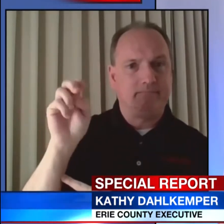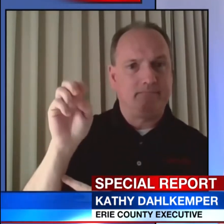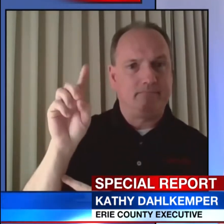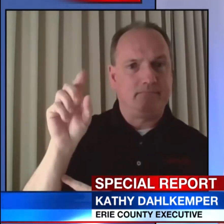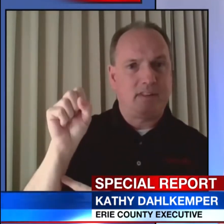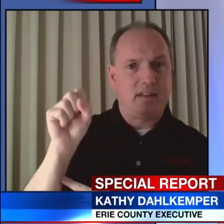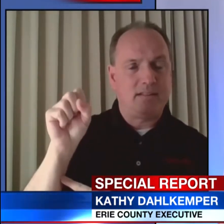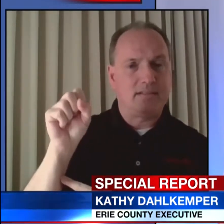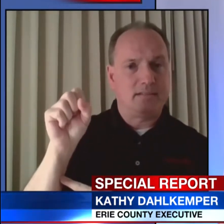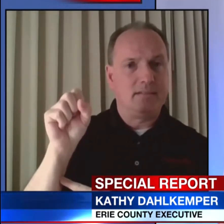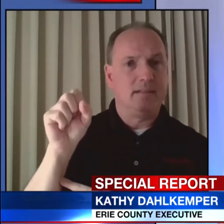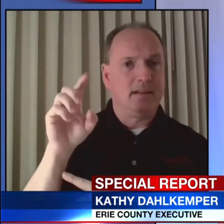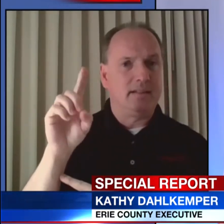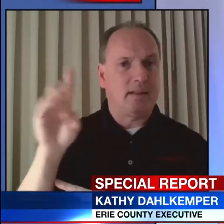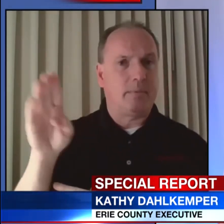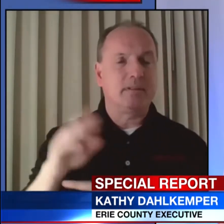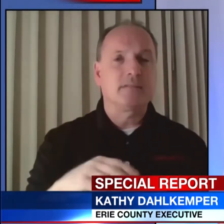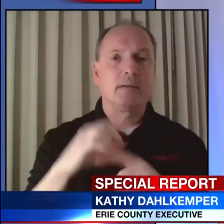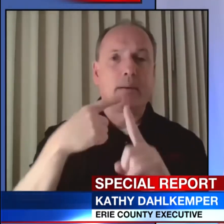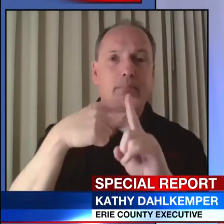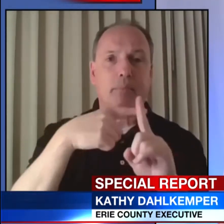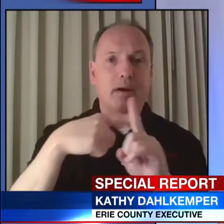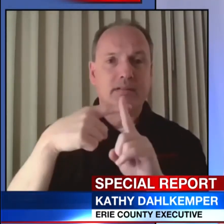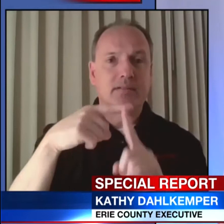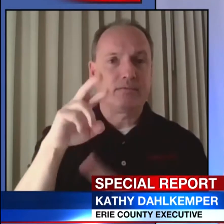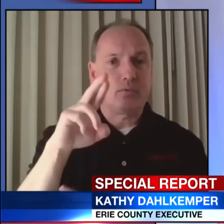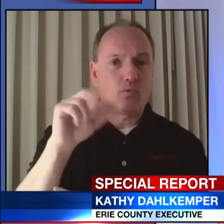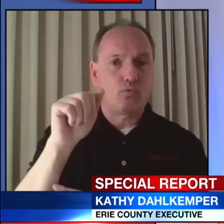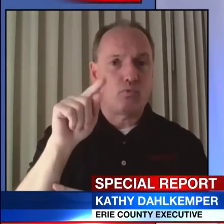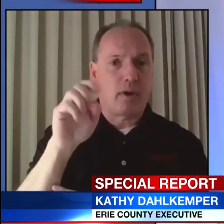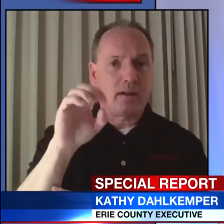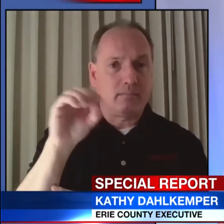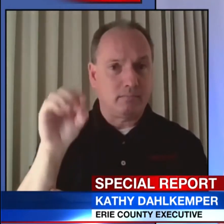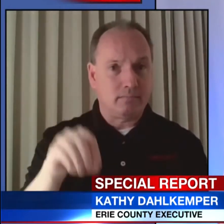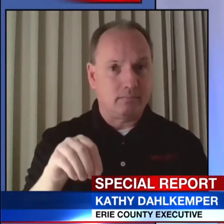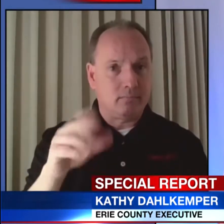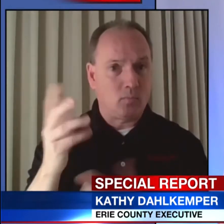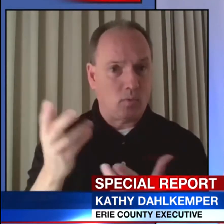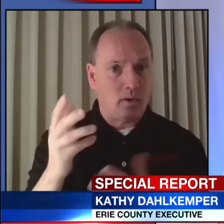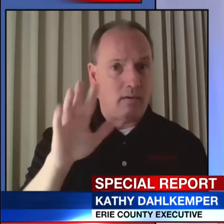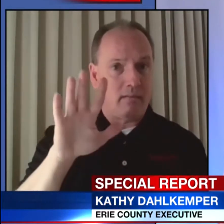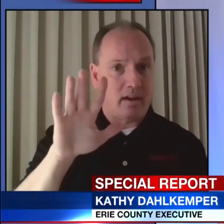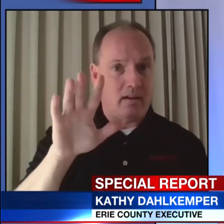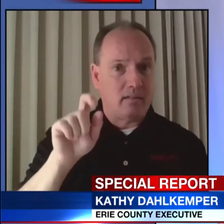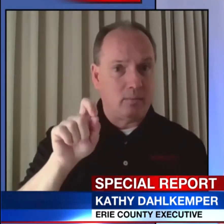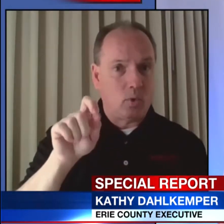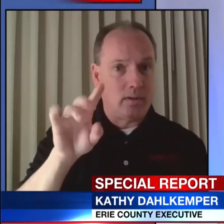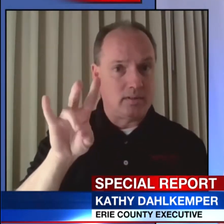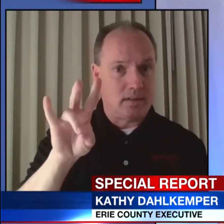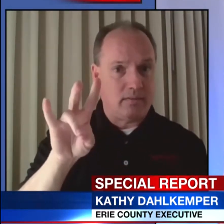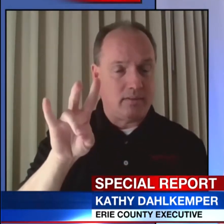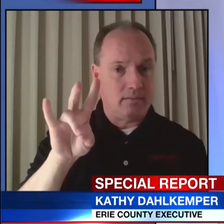AND TOTAL DEATHS AT 449 IN THE DATABASE. THE POSITIVITY RATE FOR